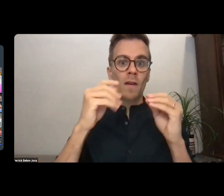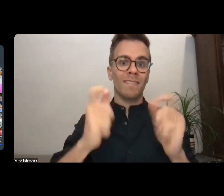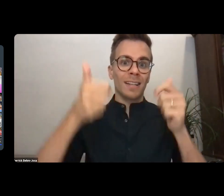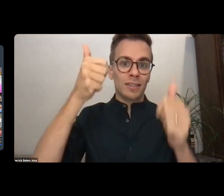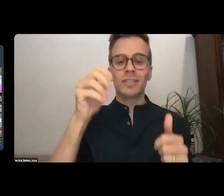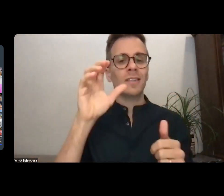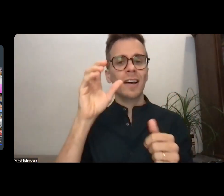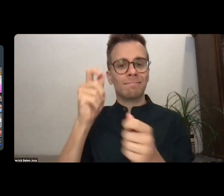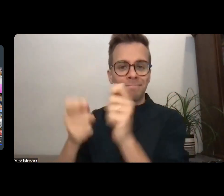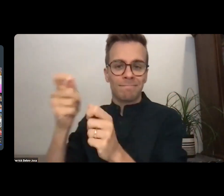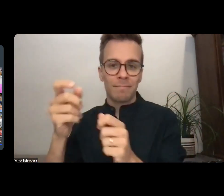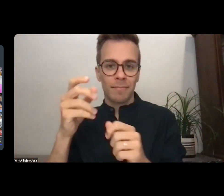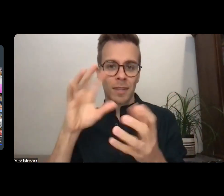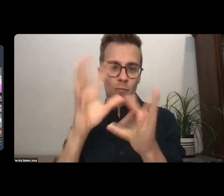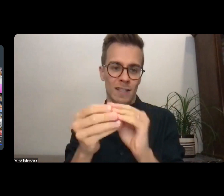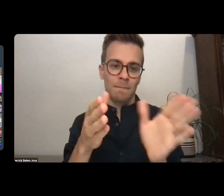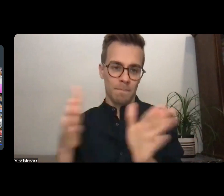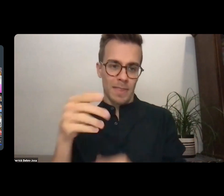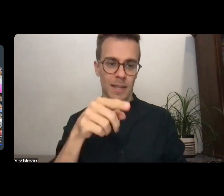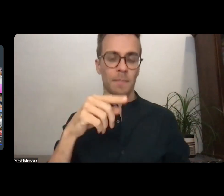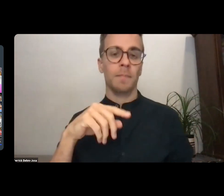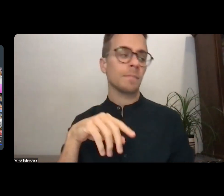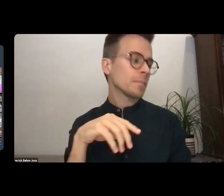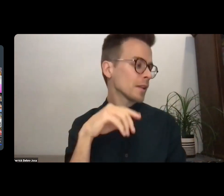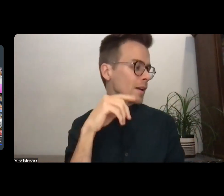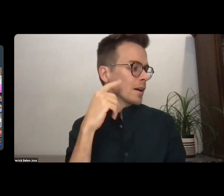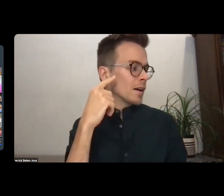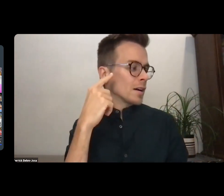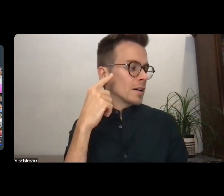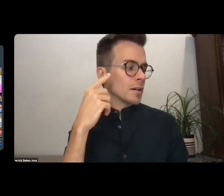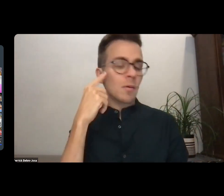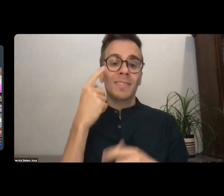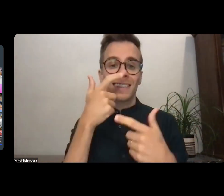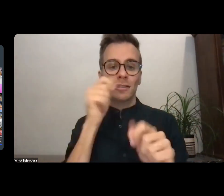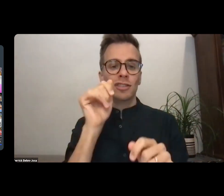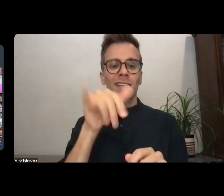the city grew rapidly. And so they had to look at the comprehensive plan updates that they had.